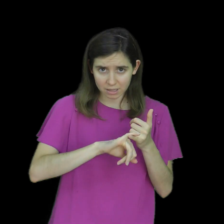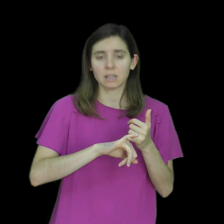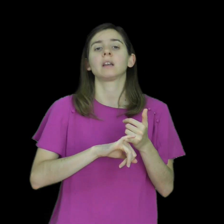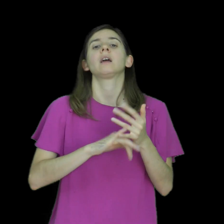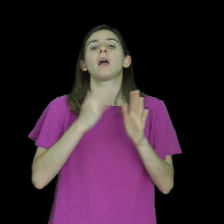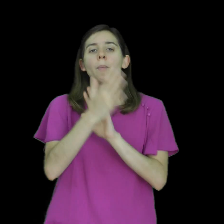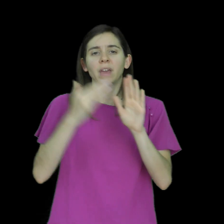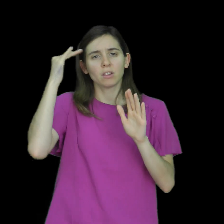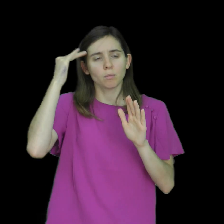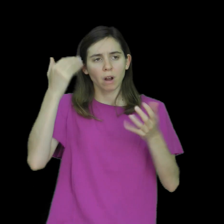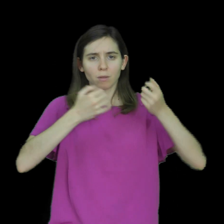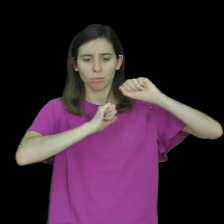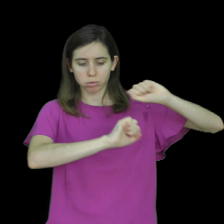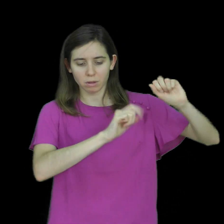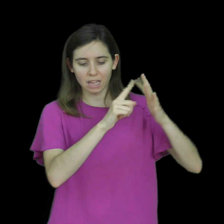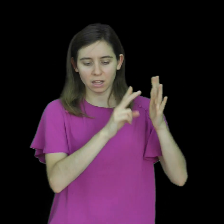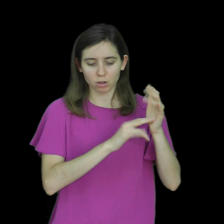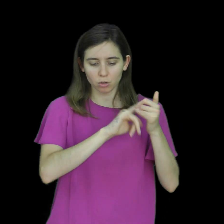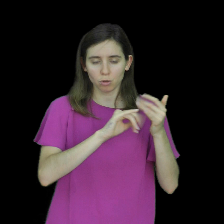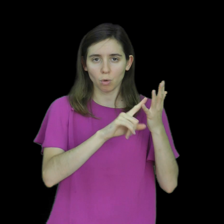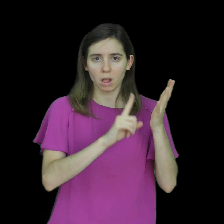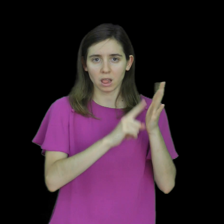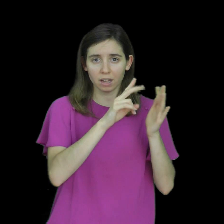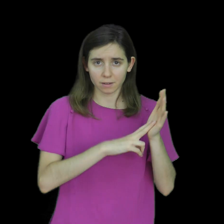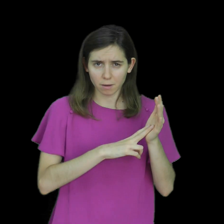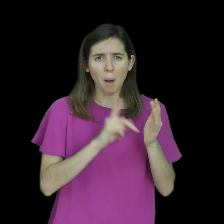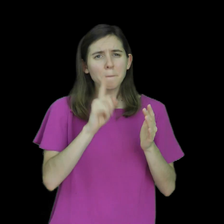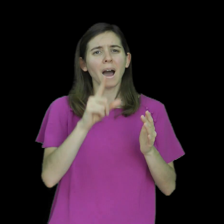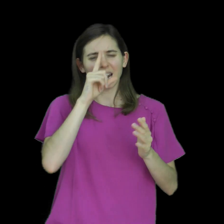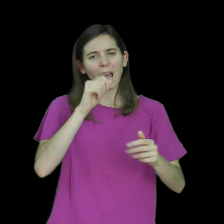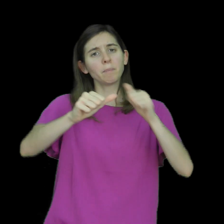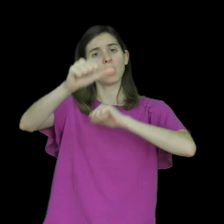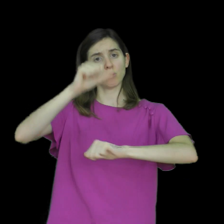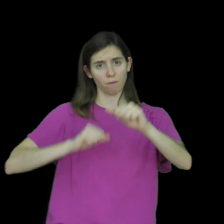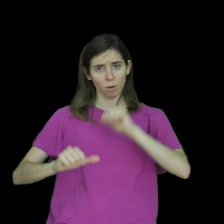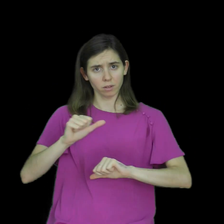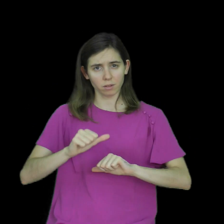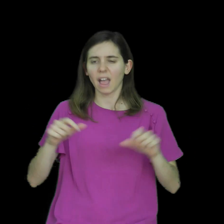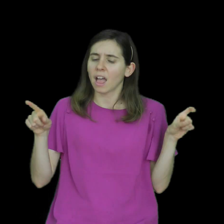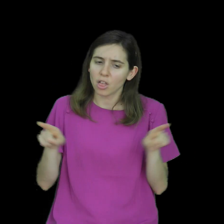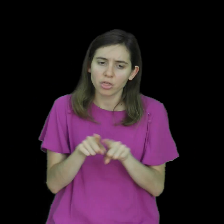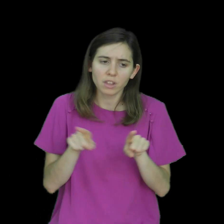But insulin resistance can be reversed! The same strategies that will help you